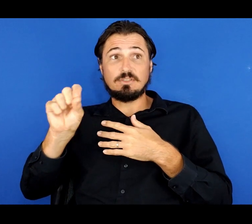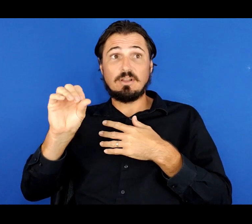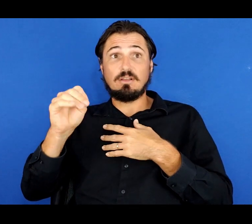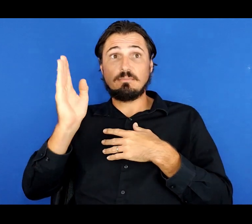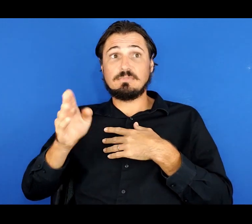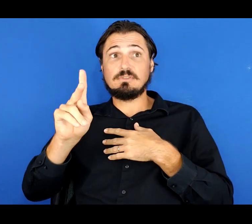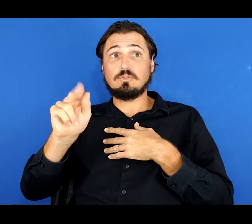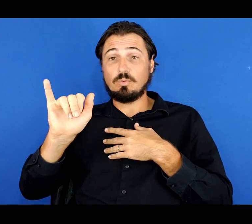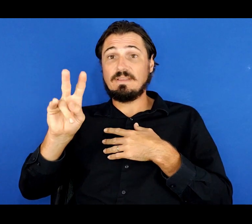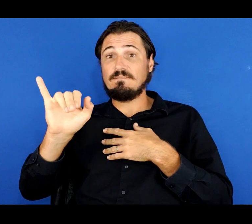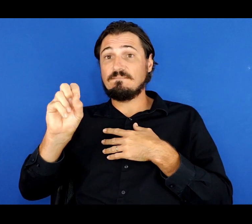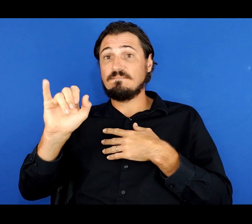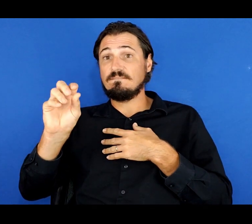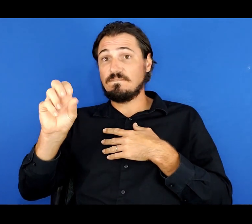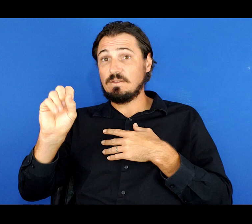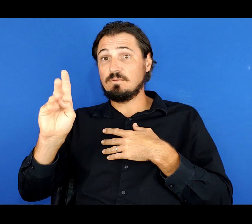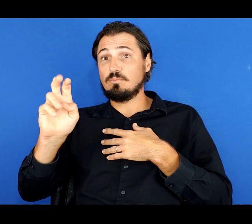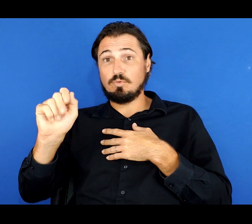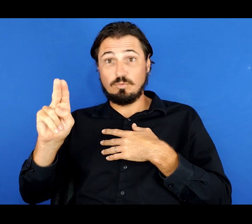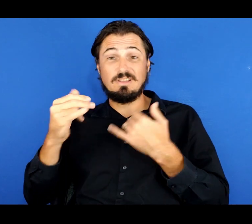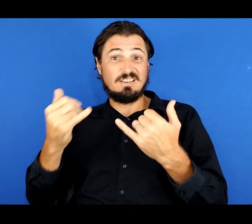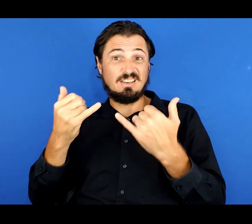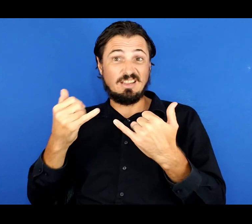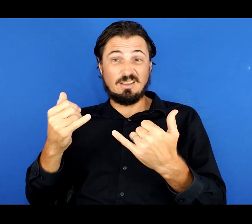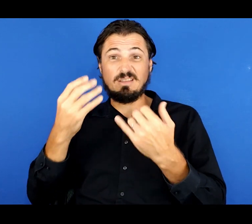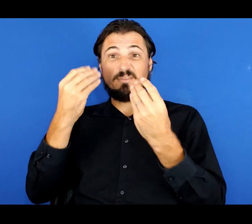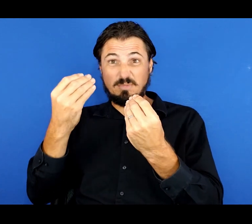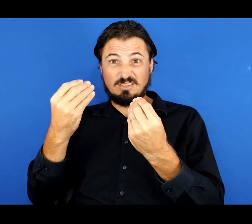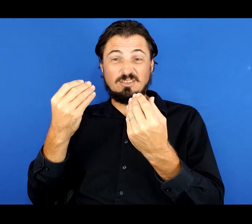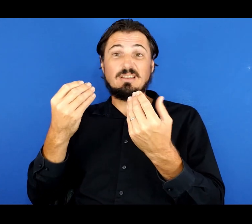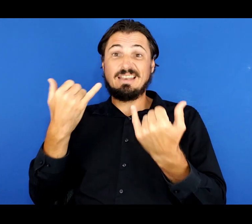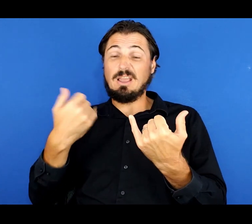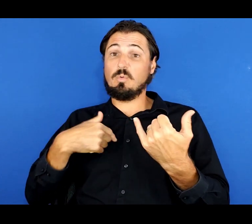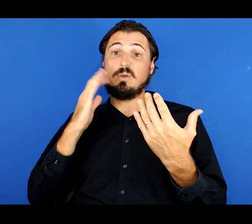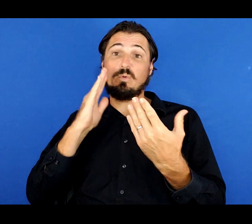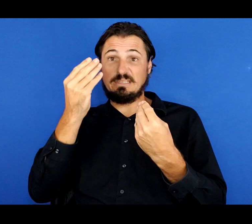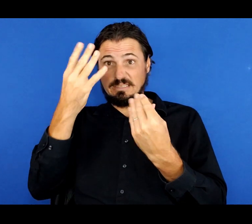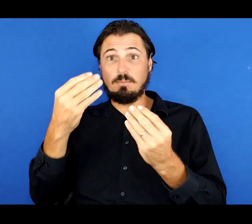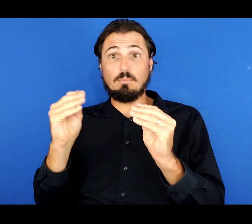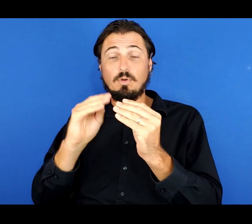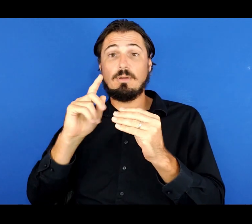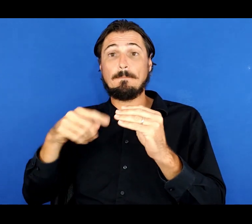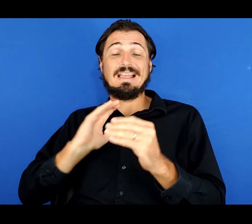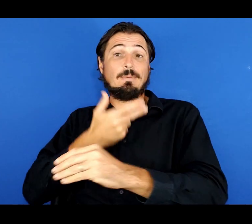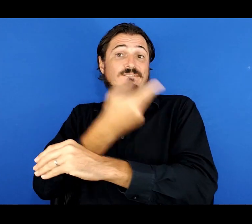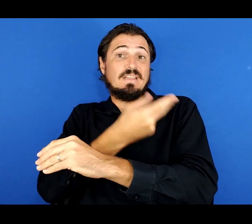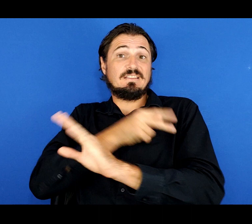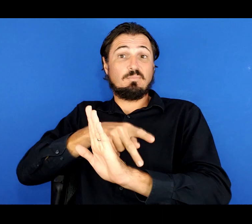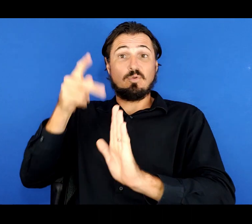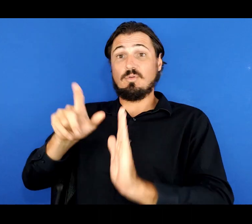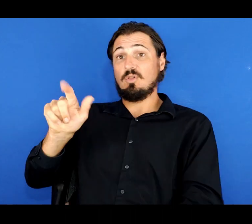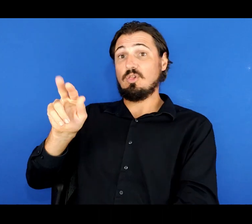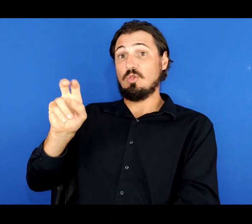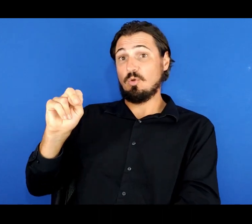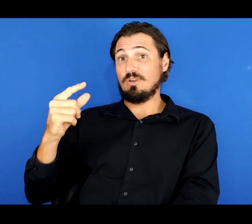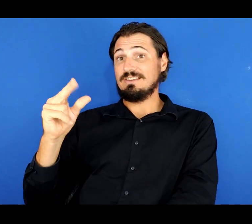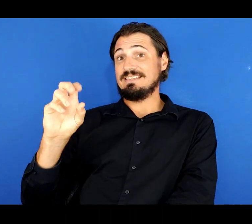And now, with an update on our vaccination program, we welcome Lauren Guest, our Kaua‘i District Health Office Public Health Preparedness Planner